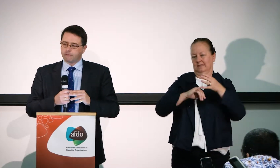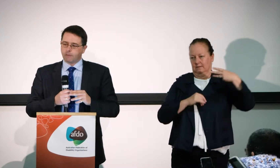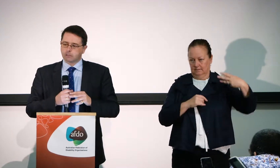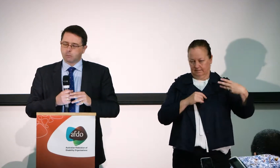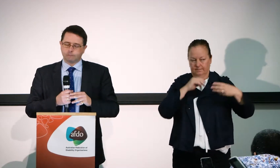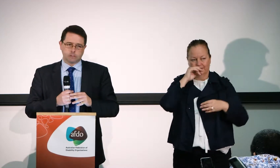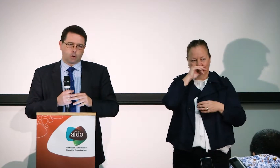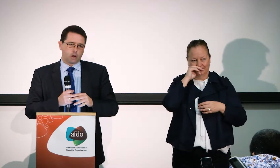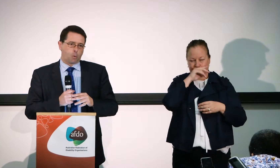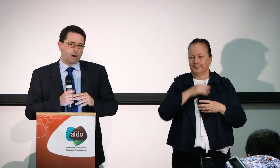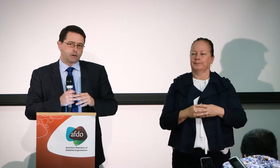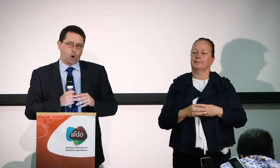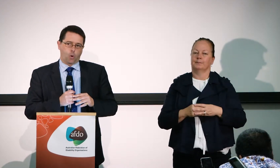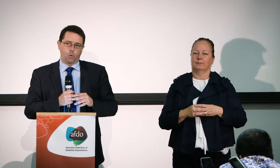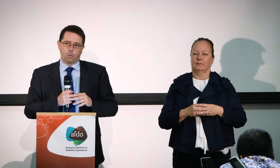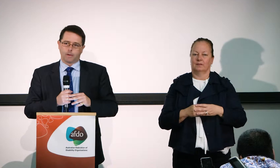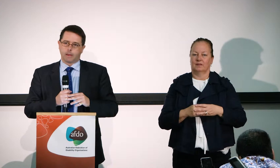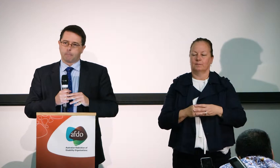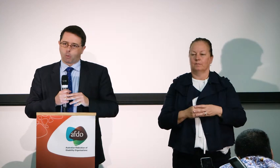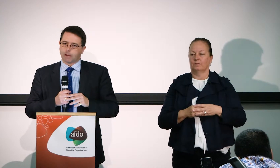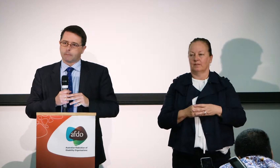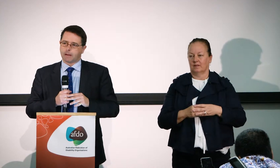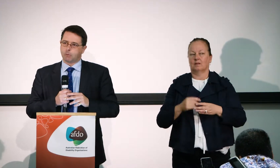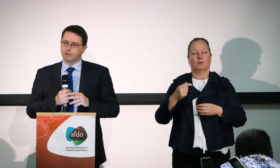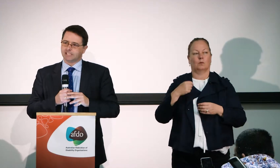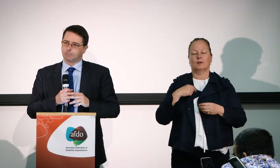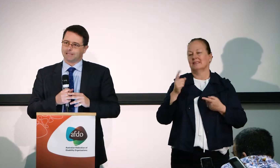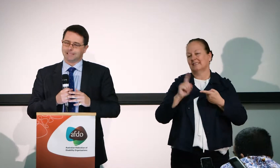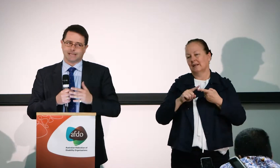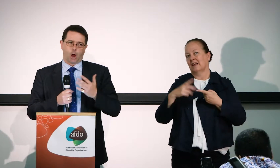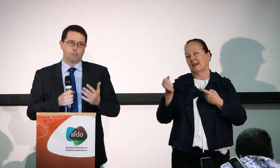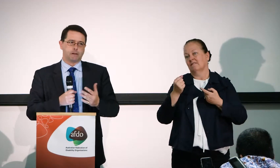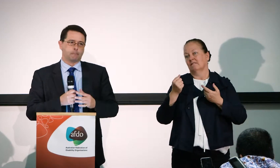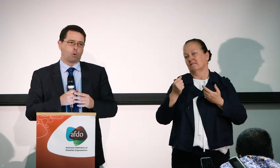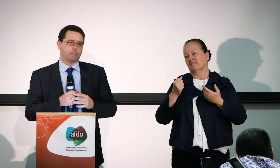The fact that we've still got a long way to go with employing people with disability in open employment